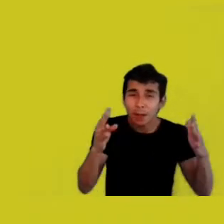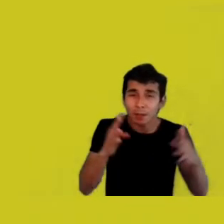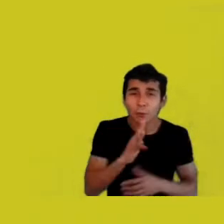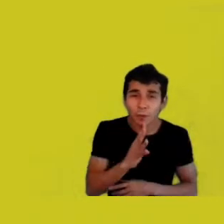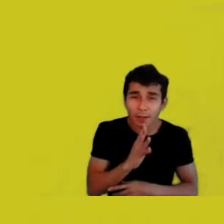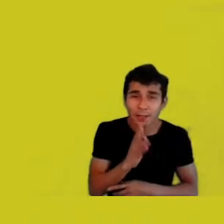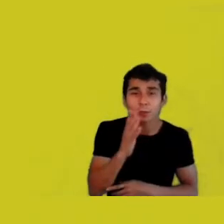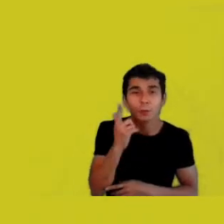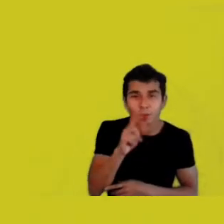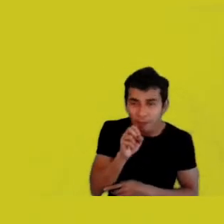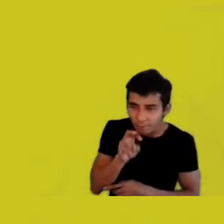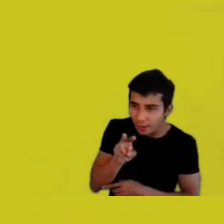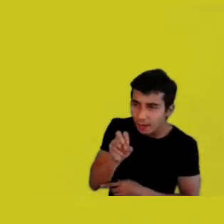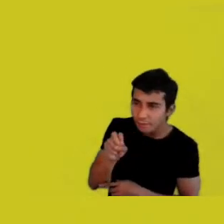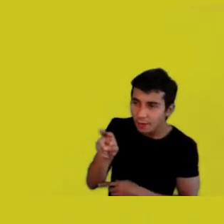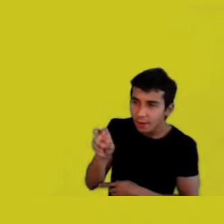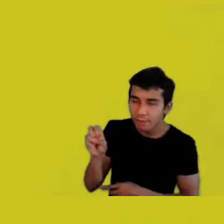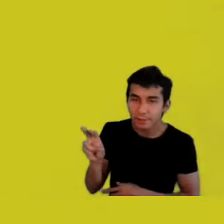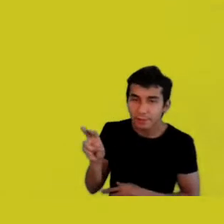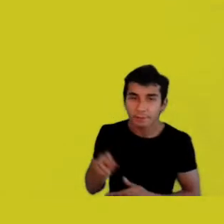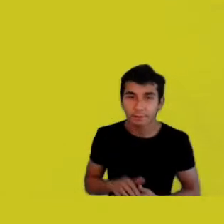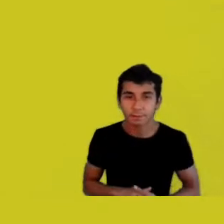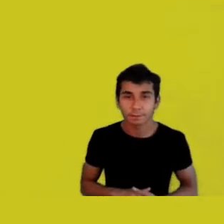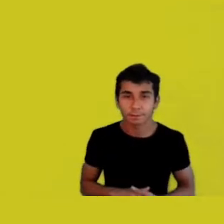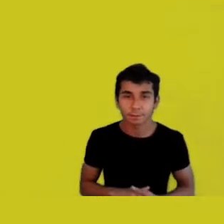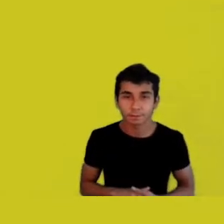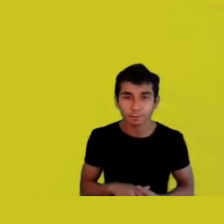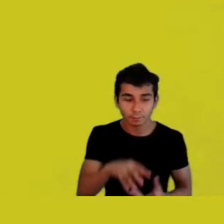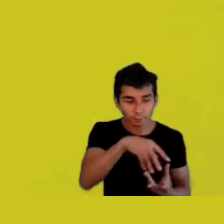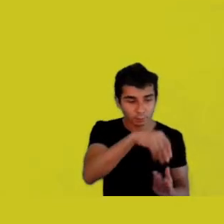So, the Shomas, these she-spirits, just like the fertility value